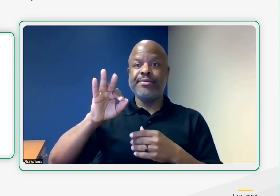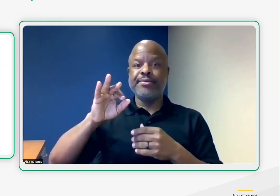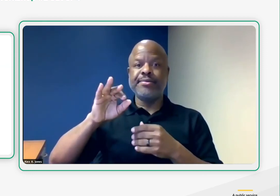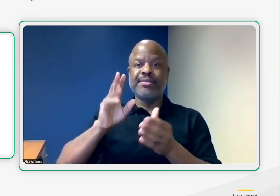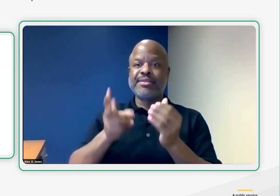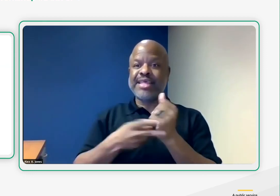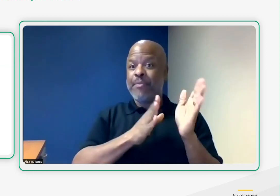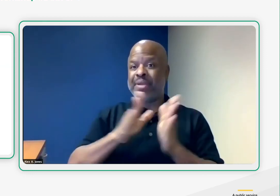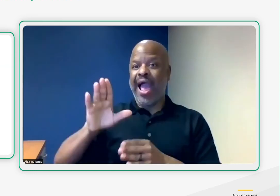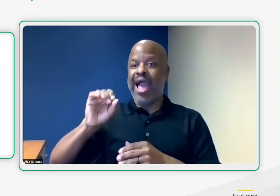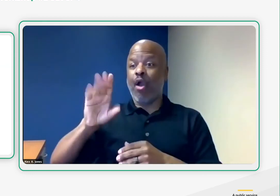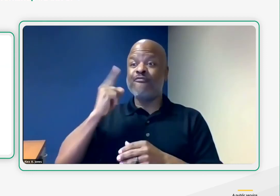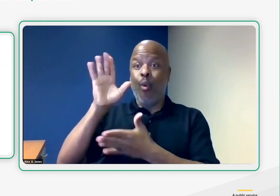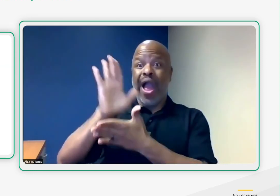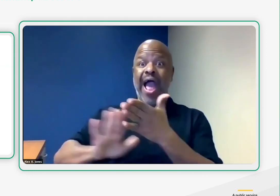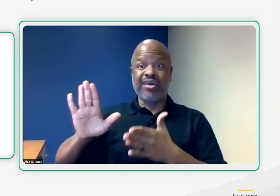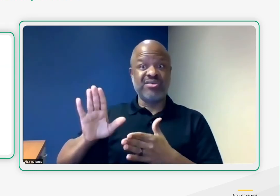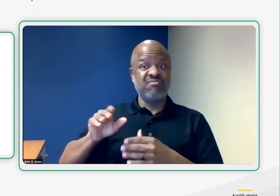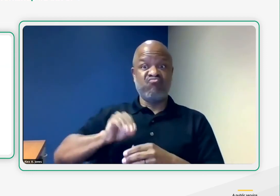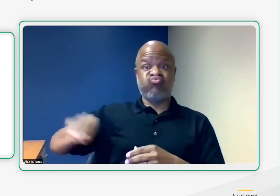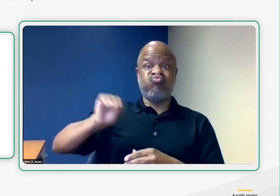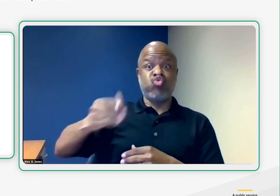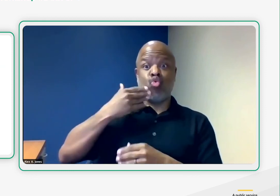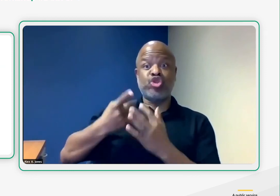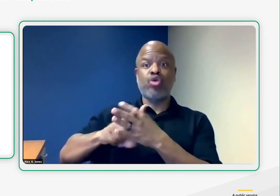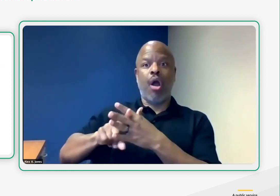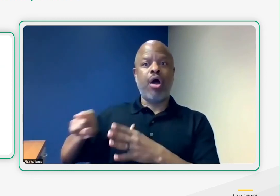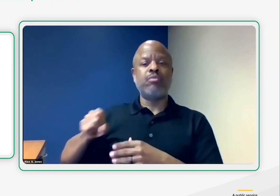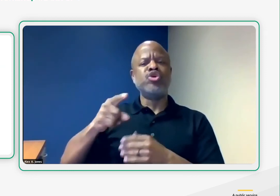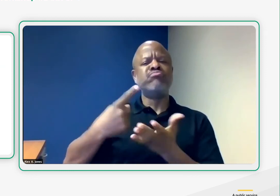and putting that money away for college, that's a good start.